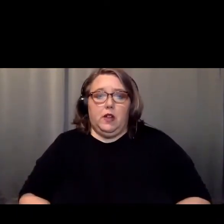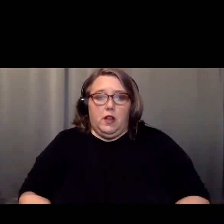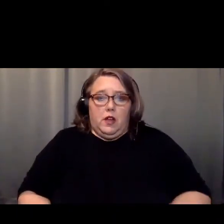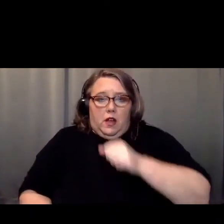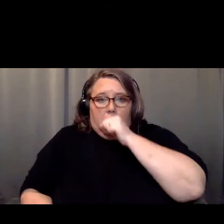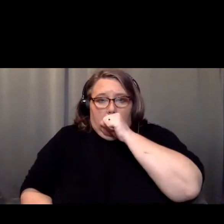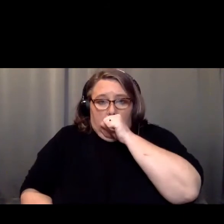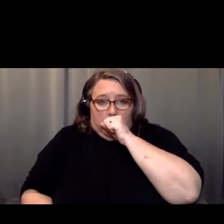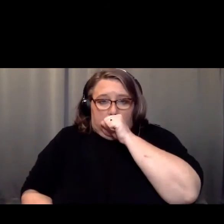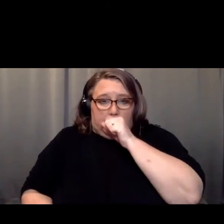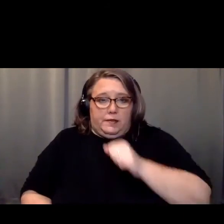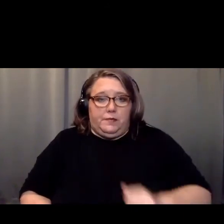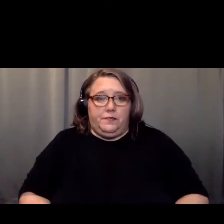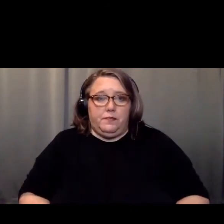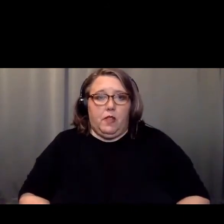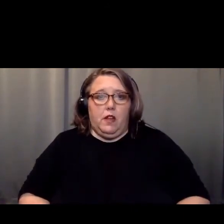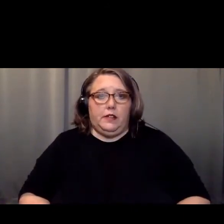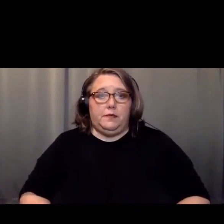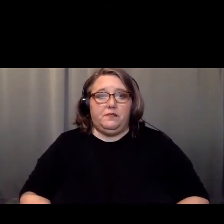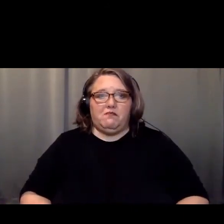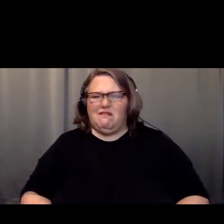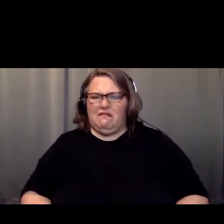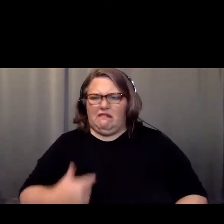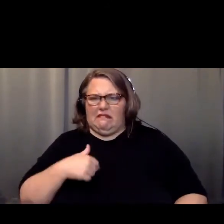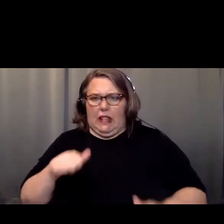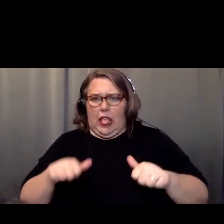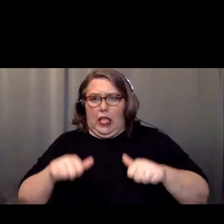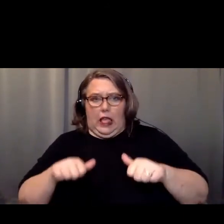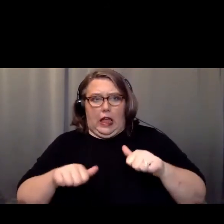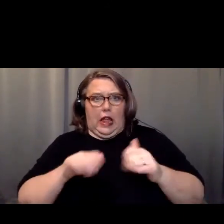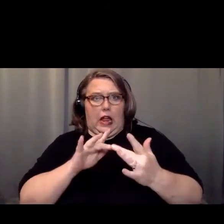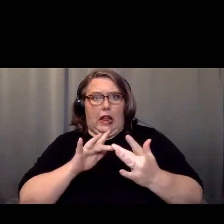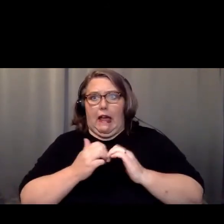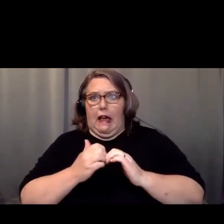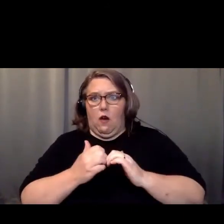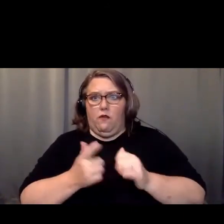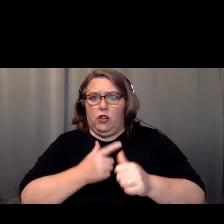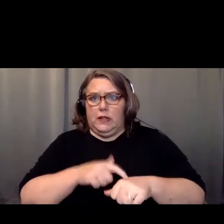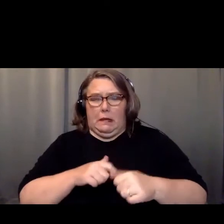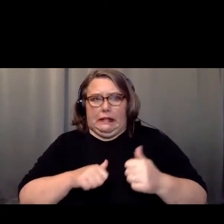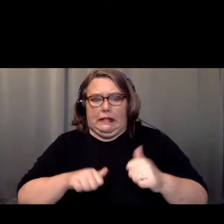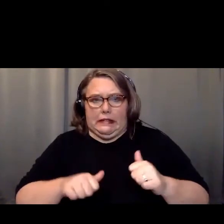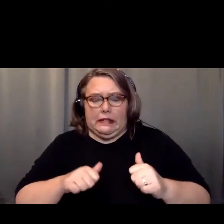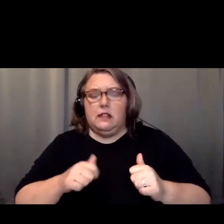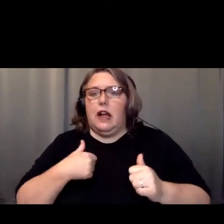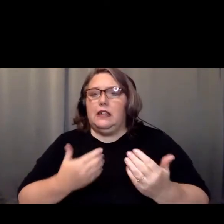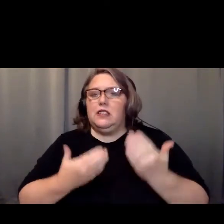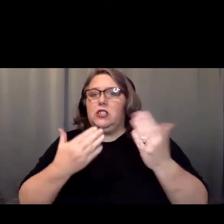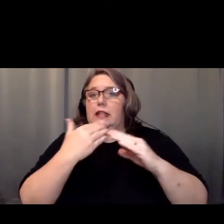And if you're confused or not sure how to reach out to them the first time, I always suggest do it by email